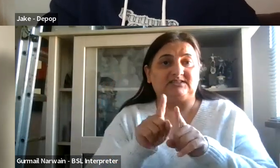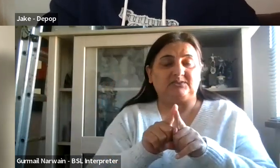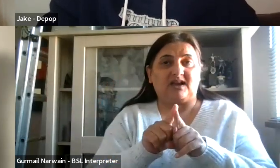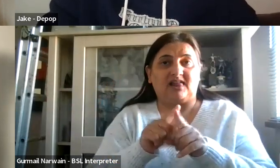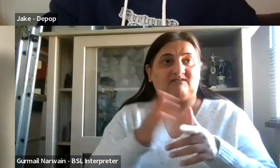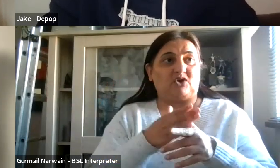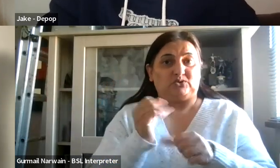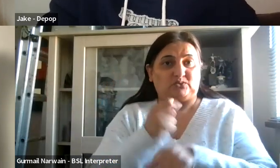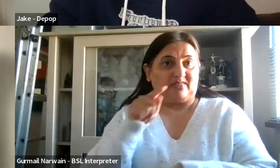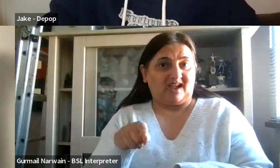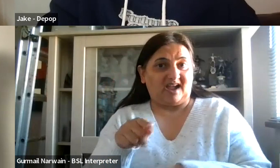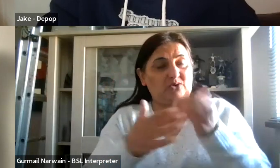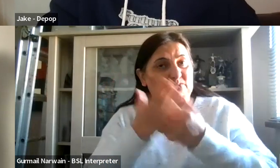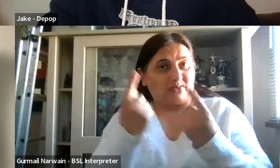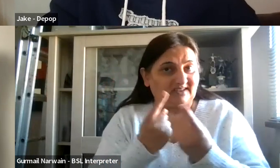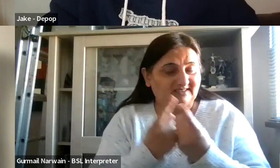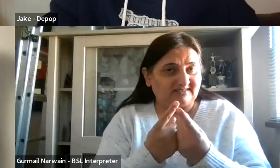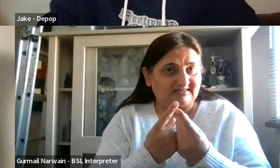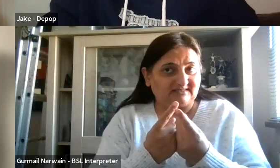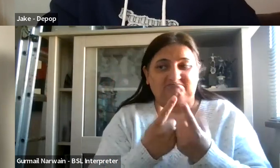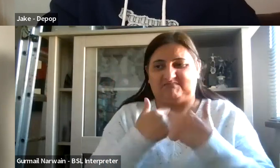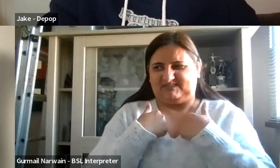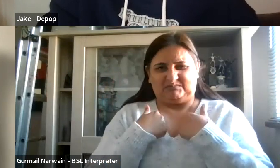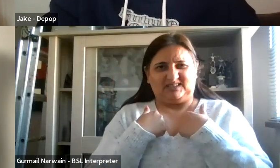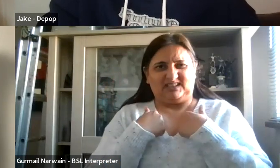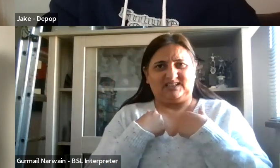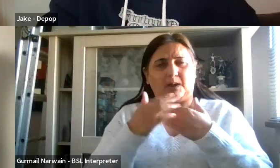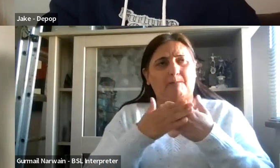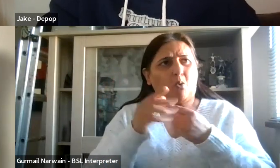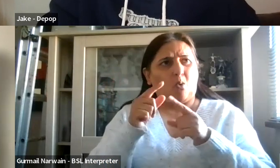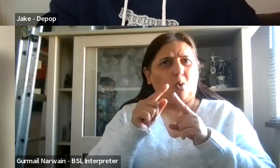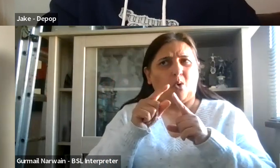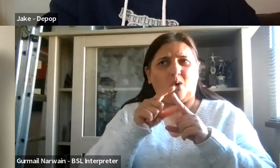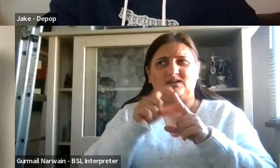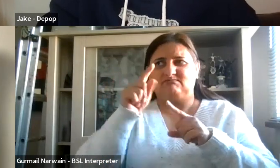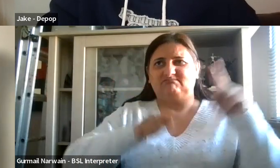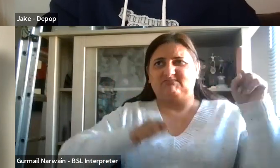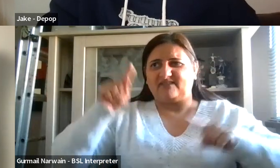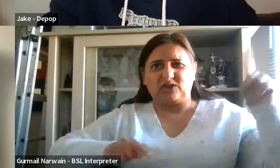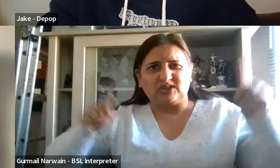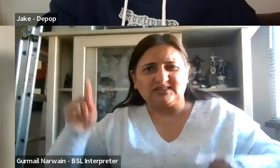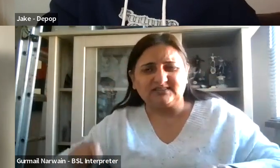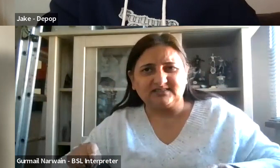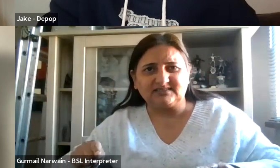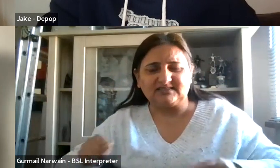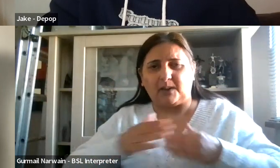be doing that new stuff. the question you covered off Jake, around why, it's just so important for us to be open to new ideas and the first to do the new stuff. So for me, the more diverse our workforce can be. To me, the first diverse the workforce, the more diverse we can be,